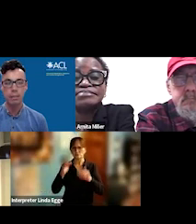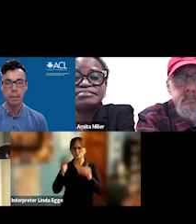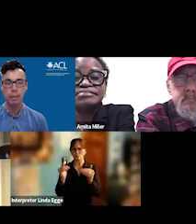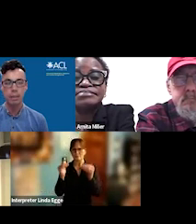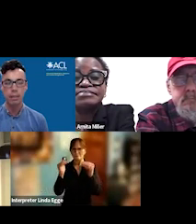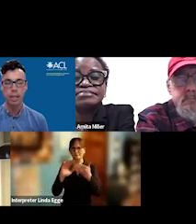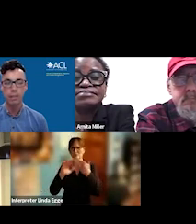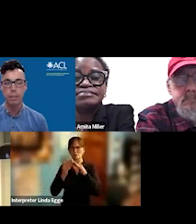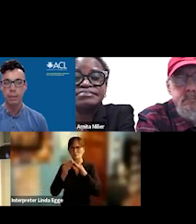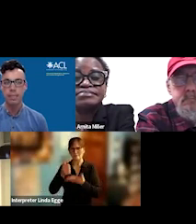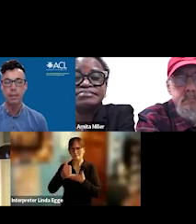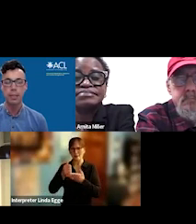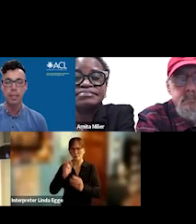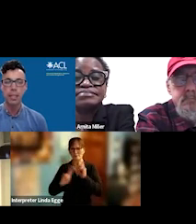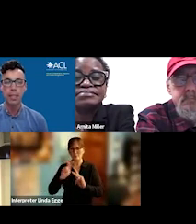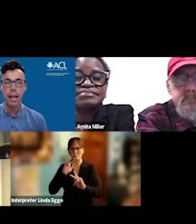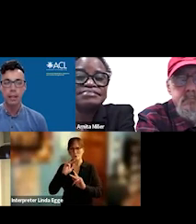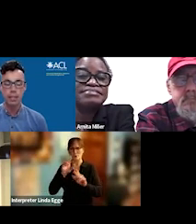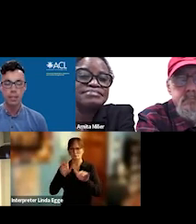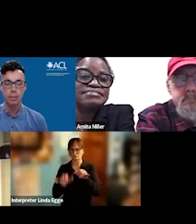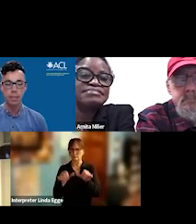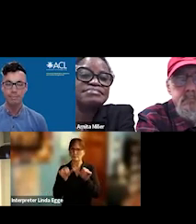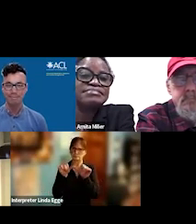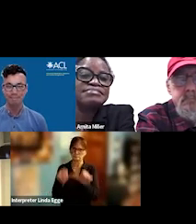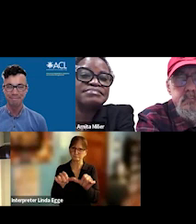and help people remain stably housed in the community.